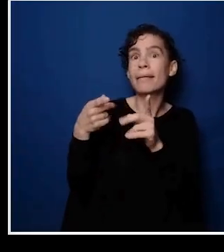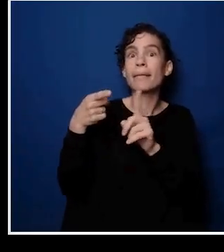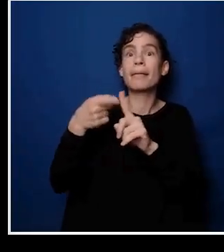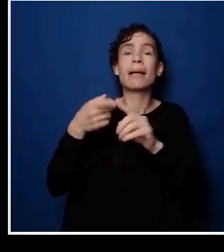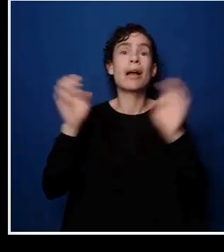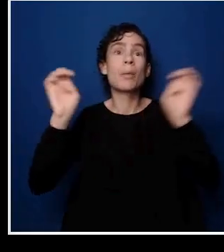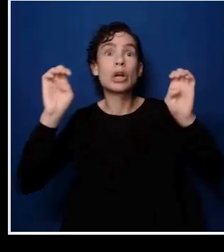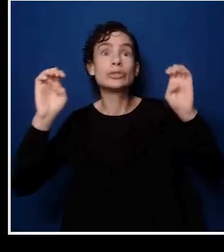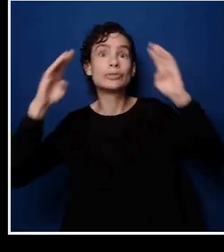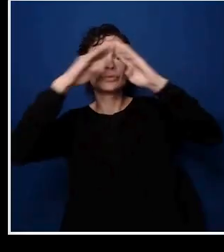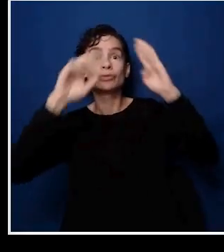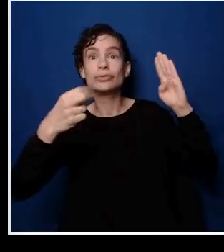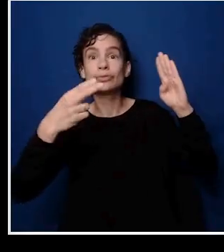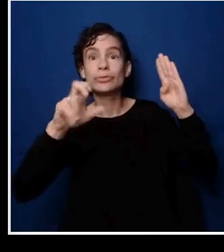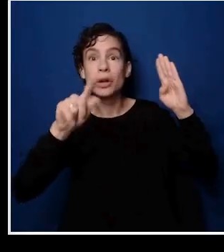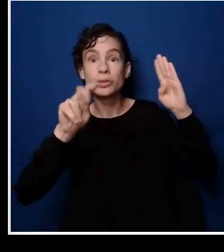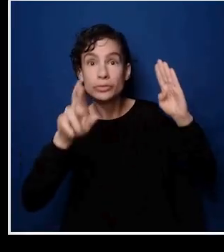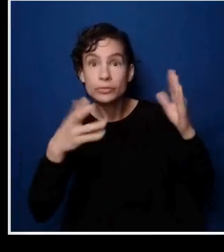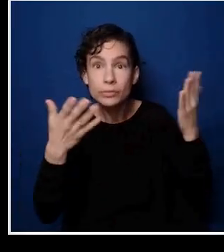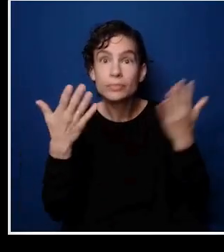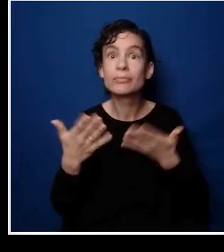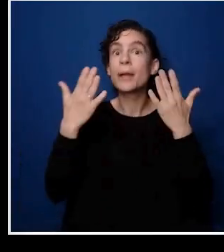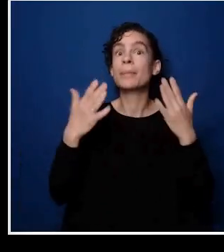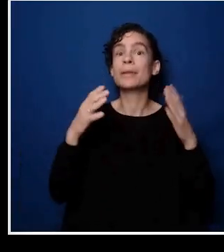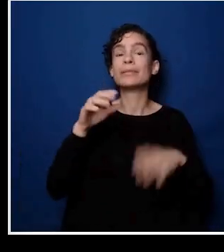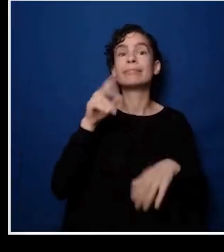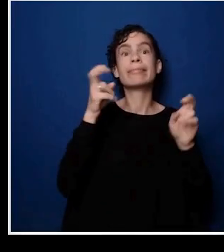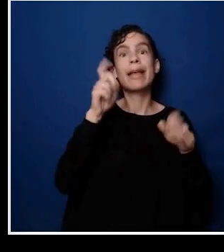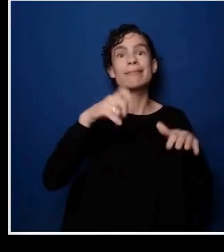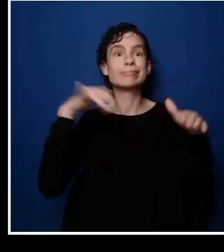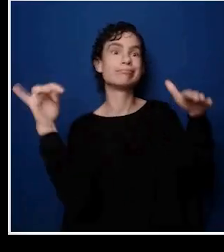or you may need to shelter in place by staying at home.